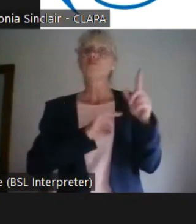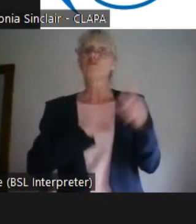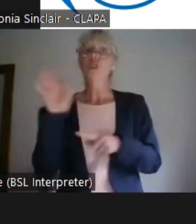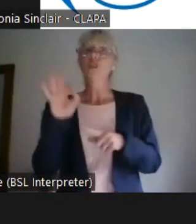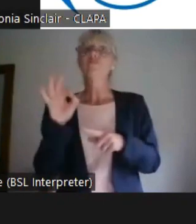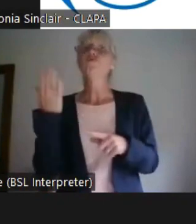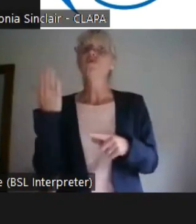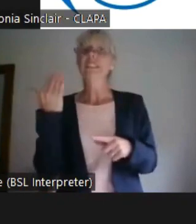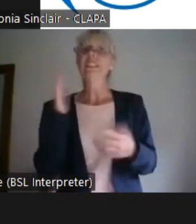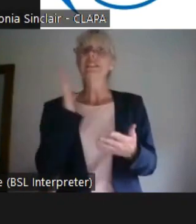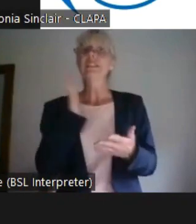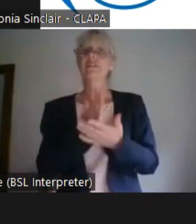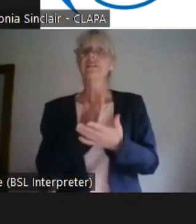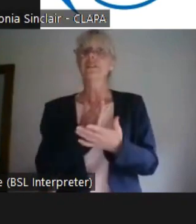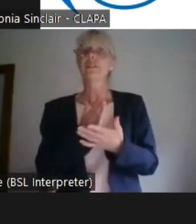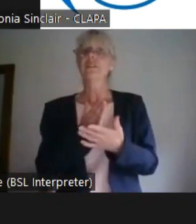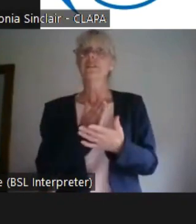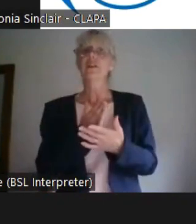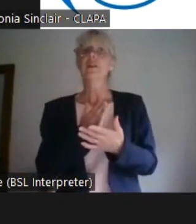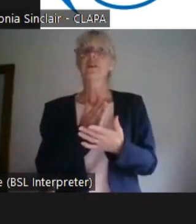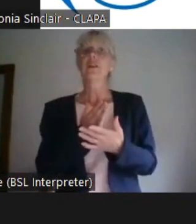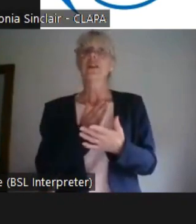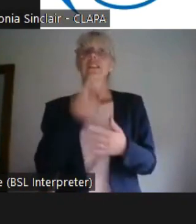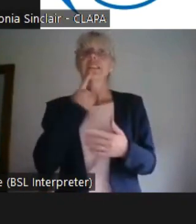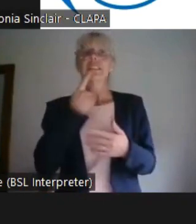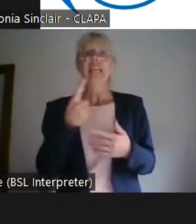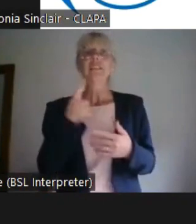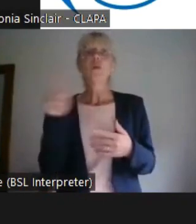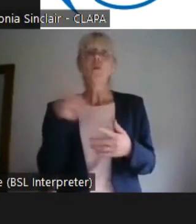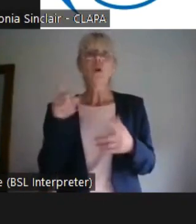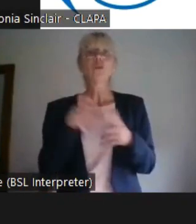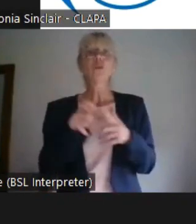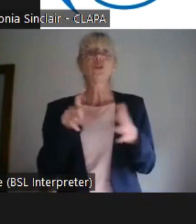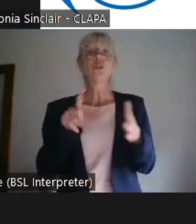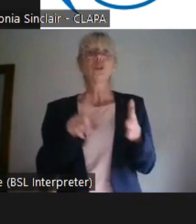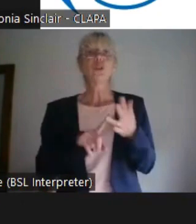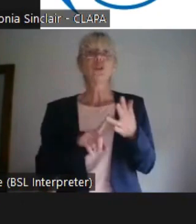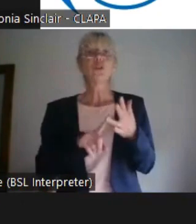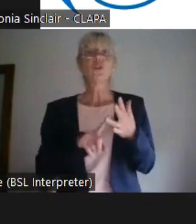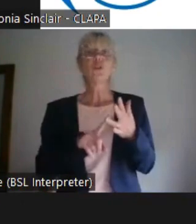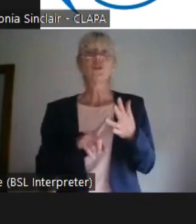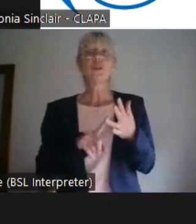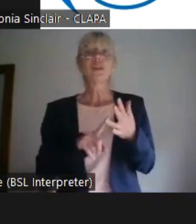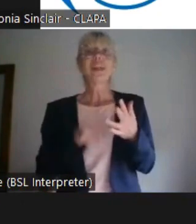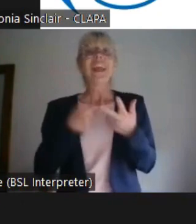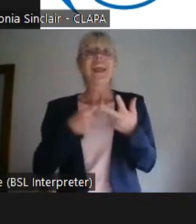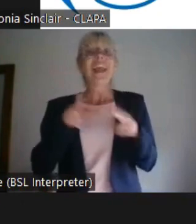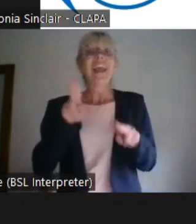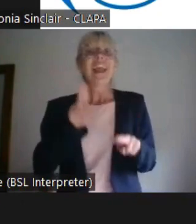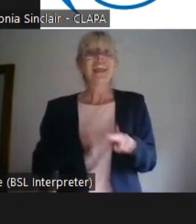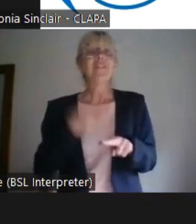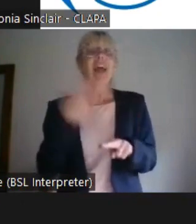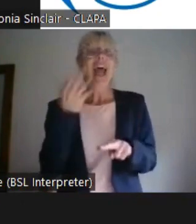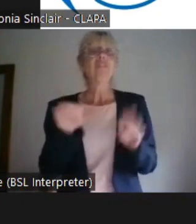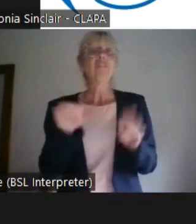um on what to do uh if your experience problems at work because of your hearing